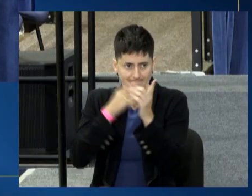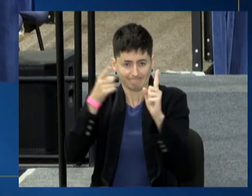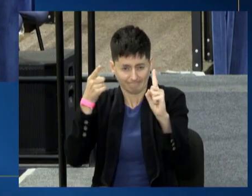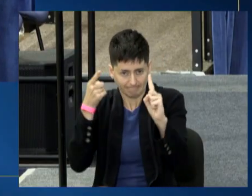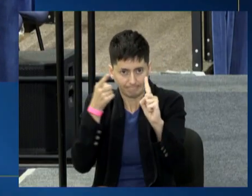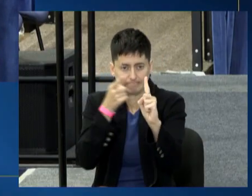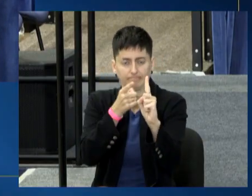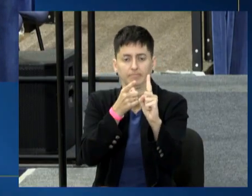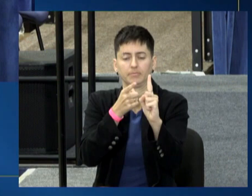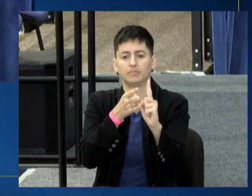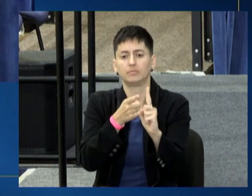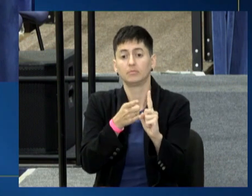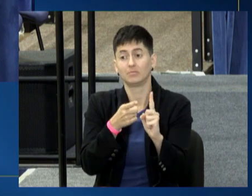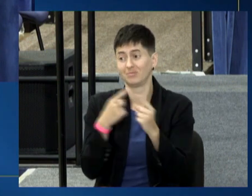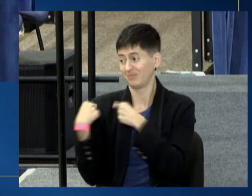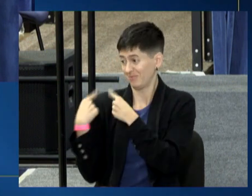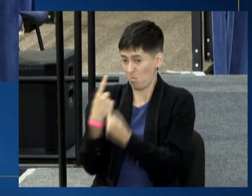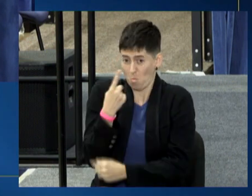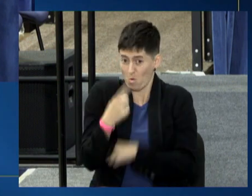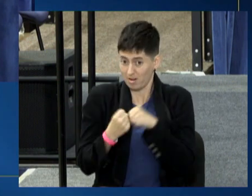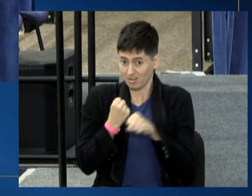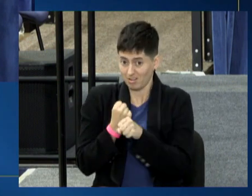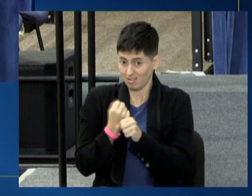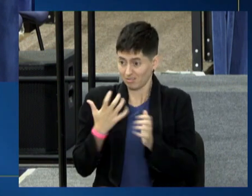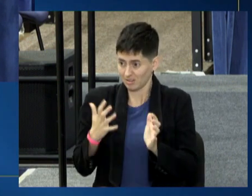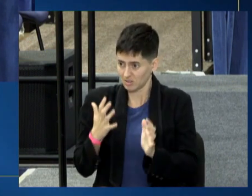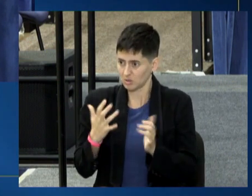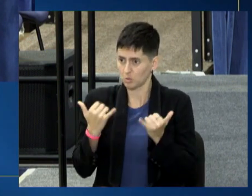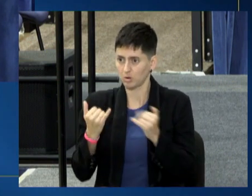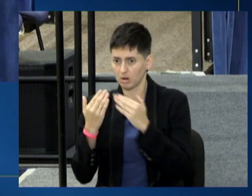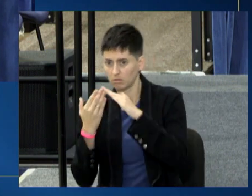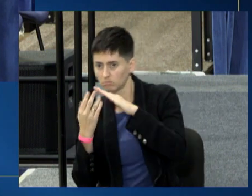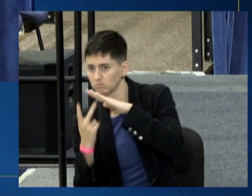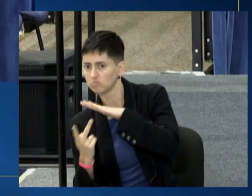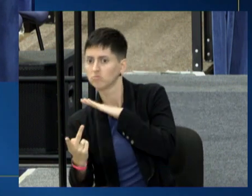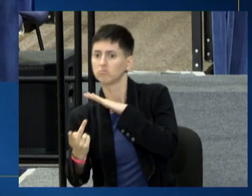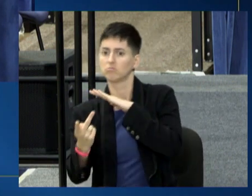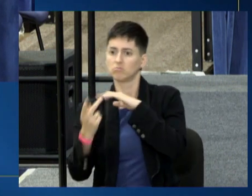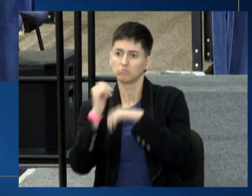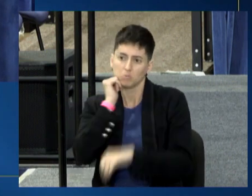breakout sessions coming up, as we think about the celebrations of our success tomorrow, I ask you,